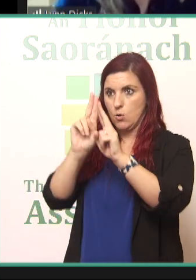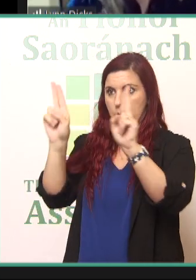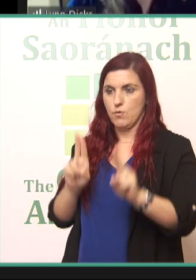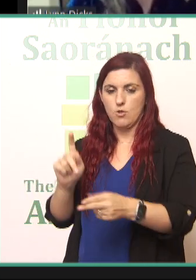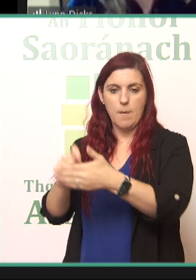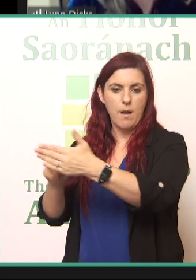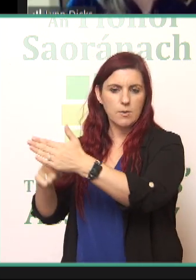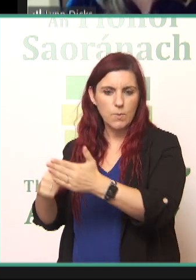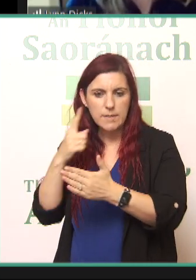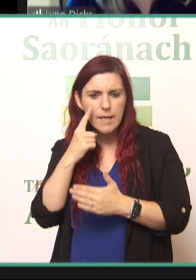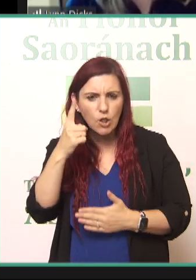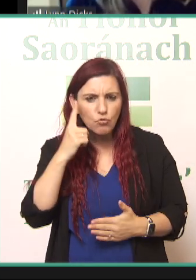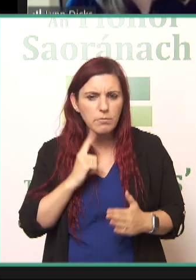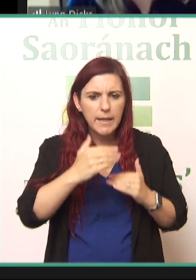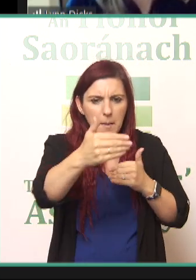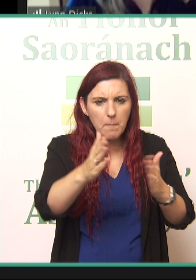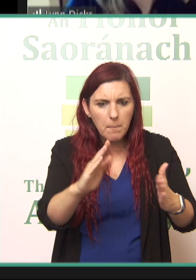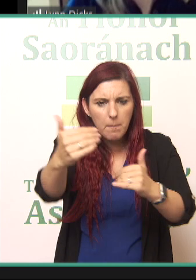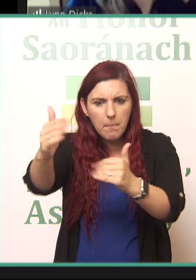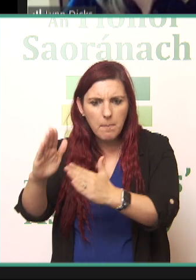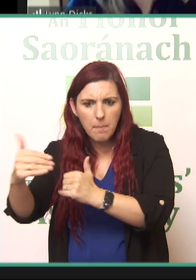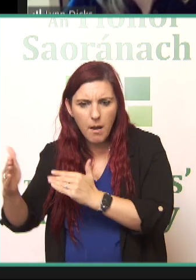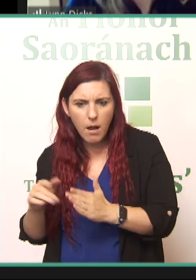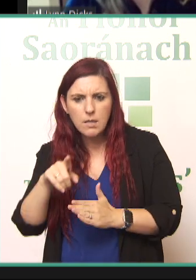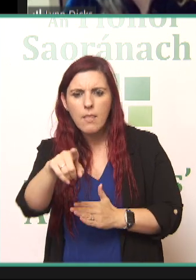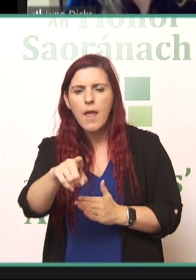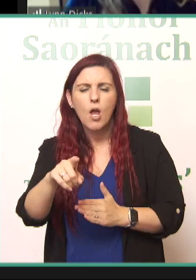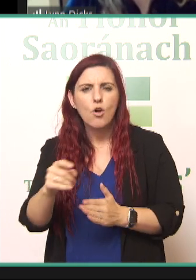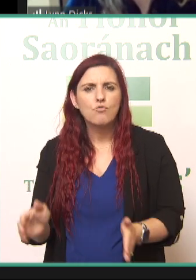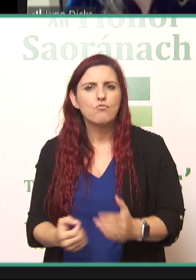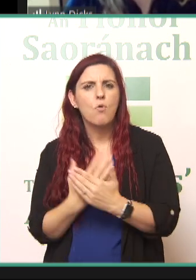green blocks in this picture those are growing what are called table grapes and they are for sale